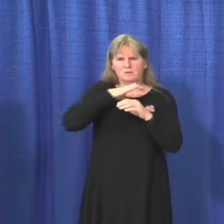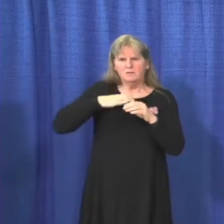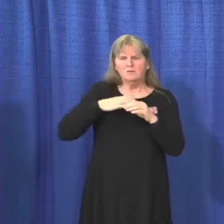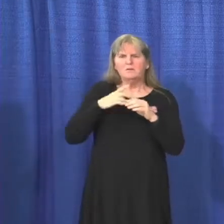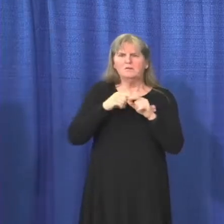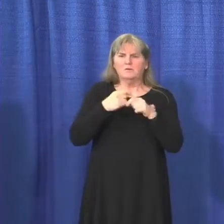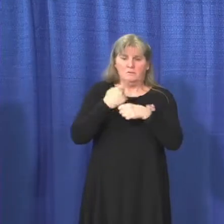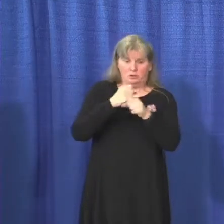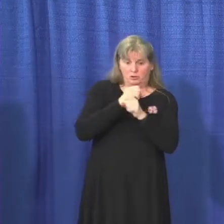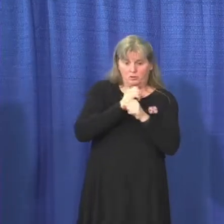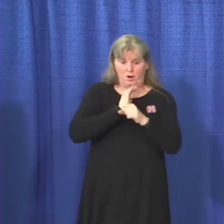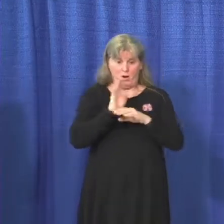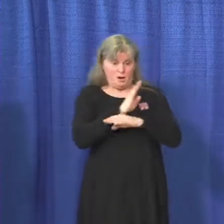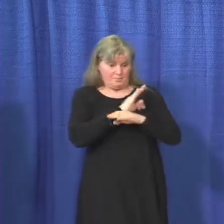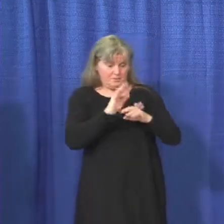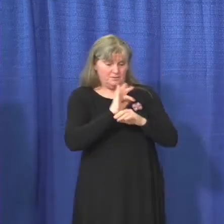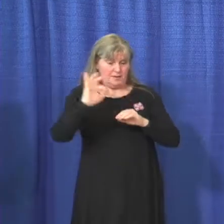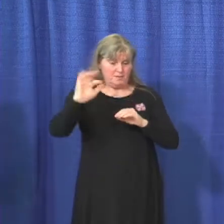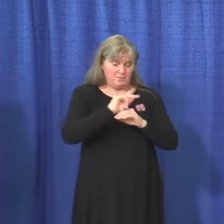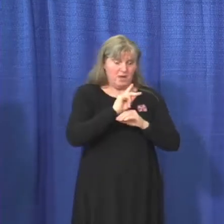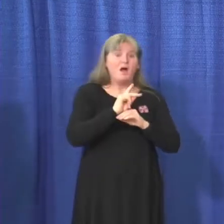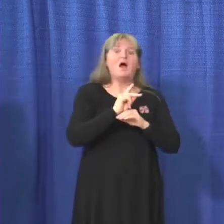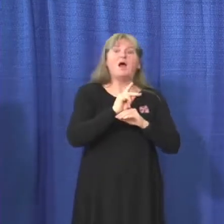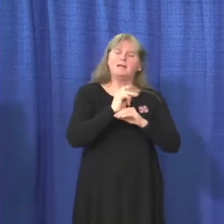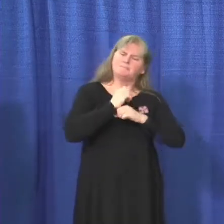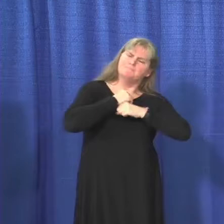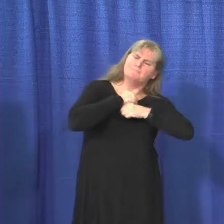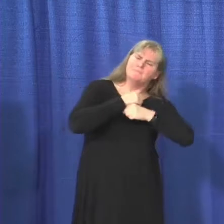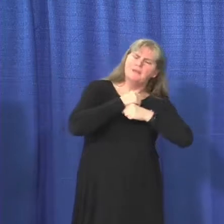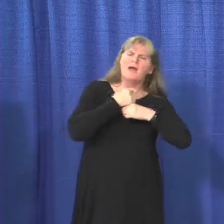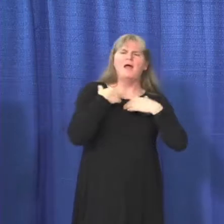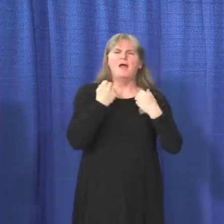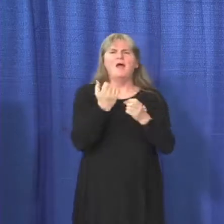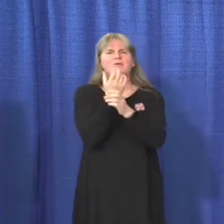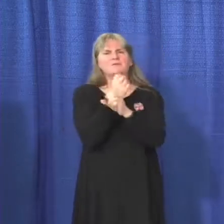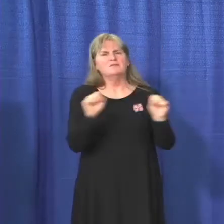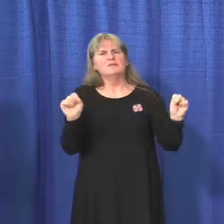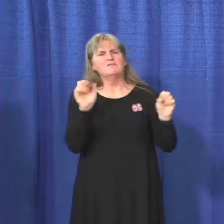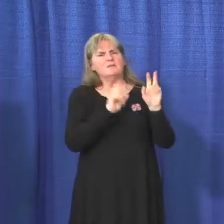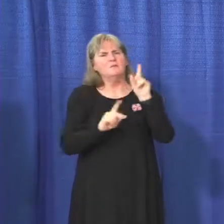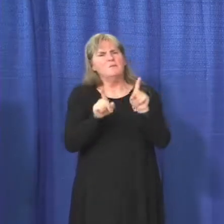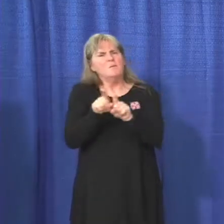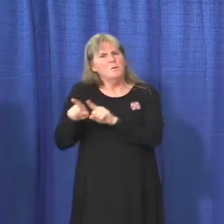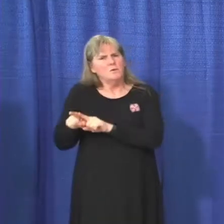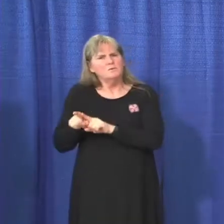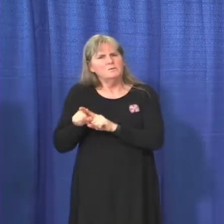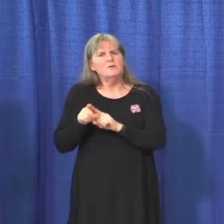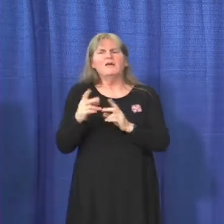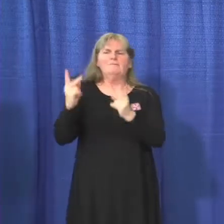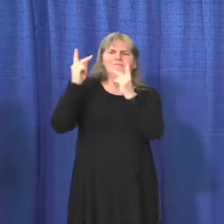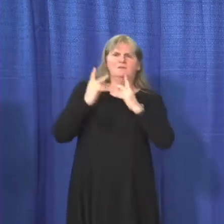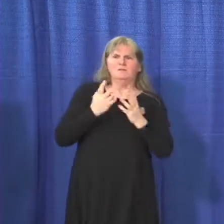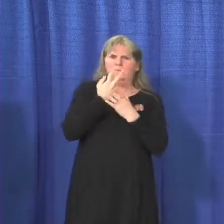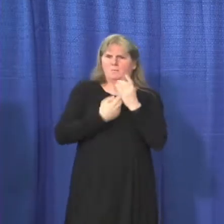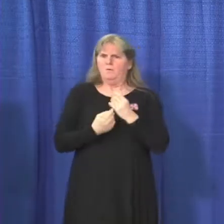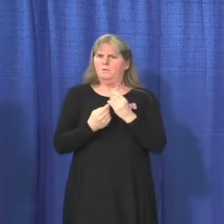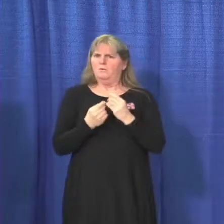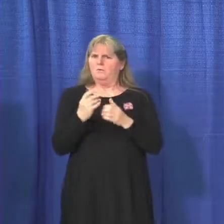on a way that protects the health and safety of Yukon or and visitors. I want to just elaborate a